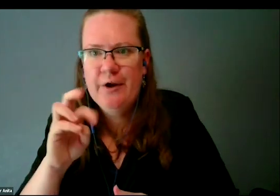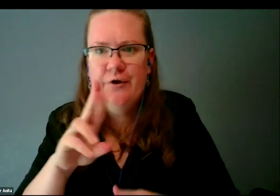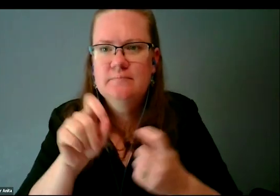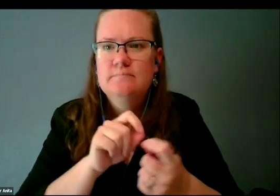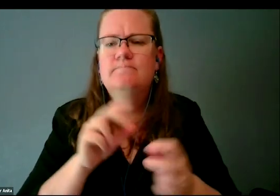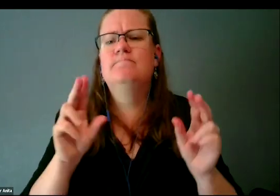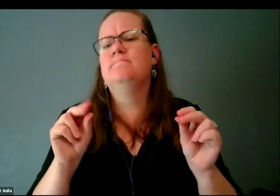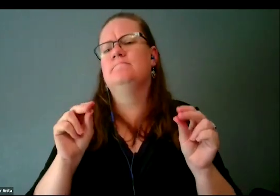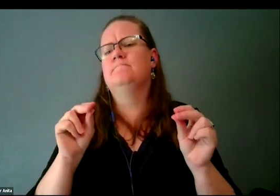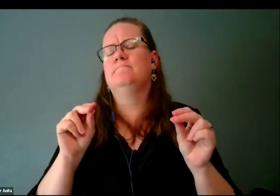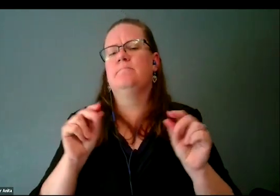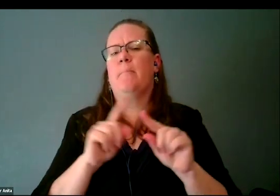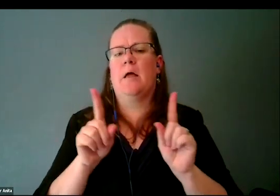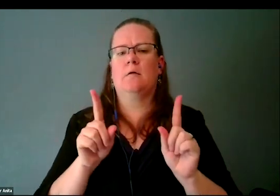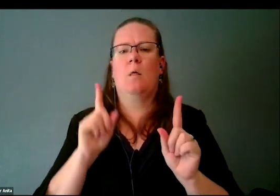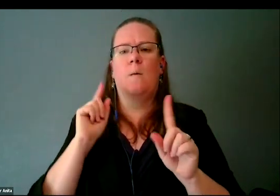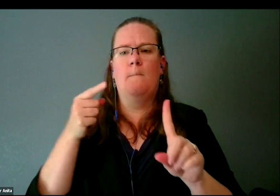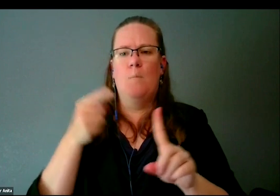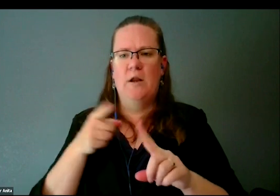but that they'll start to get some understanding